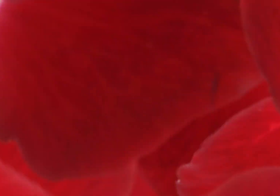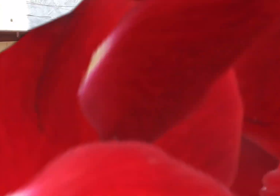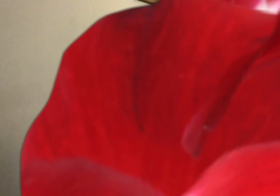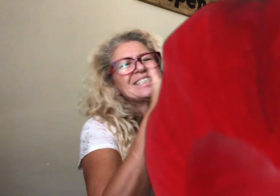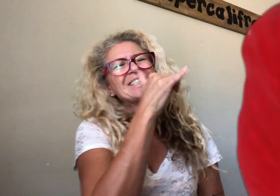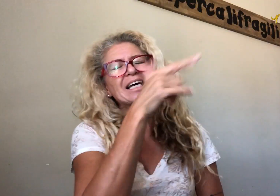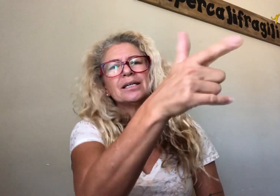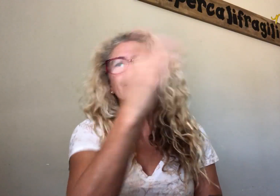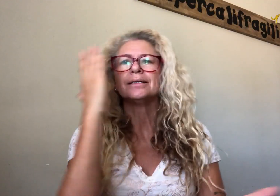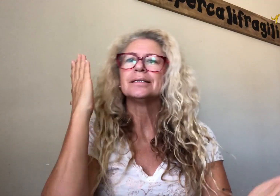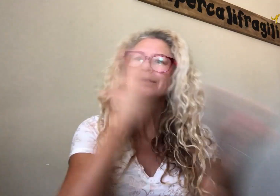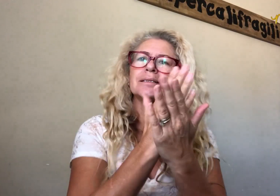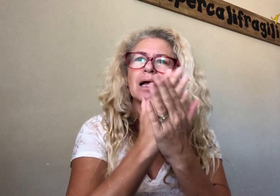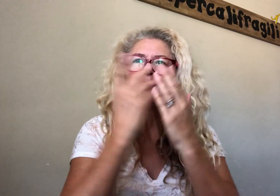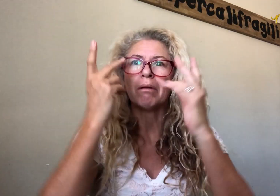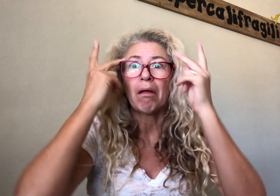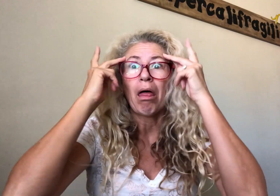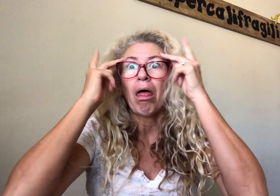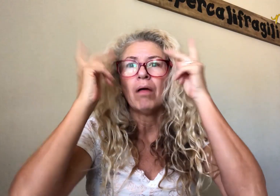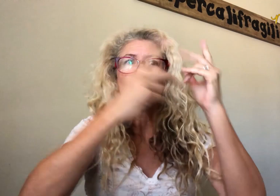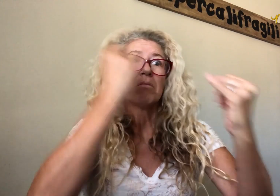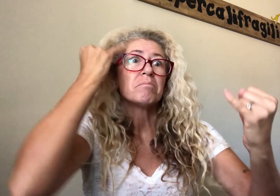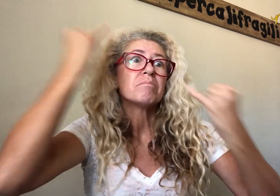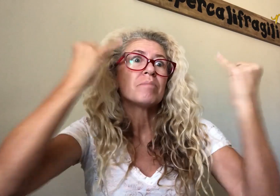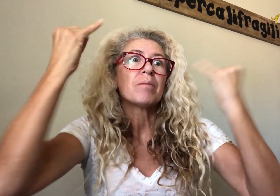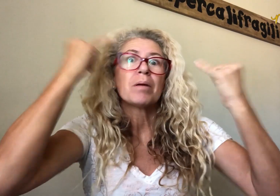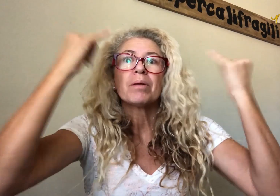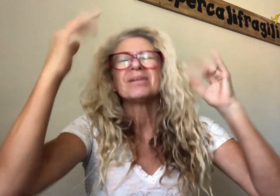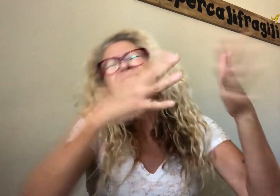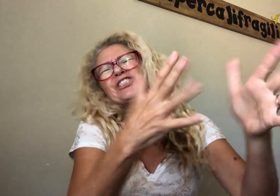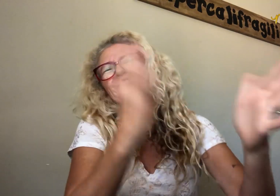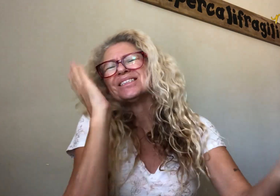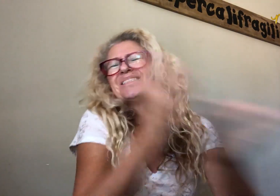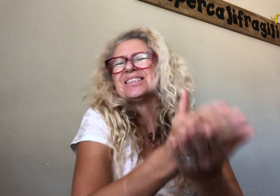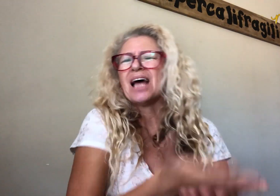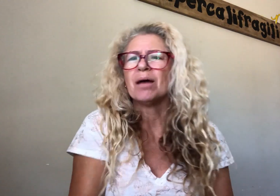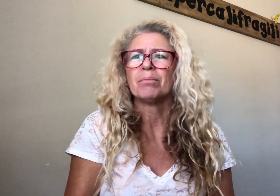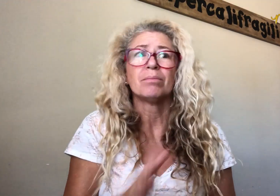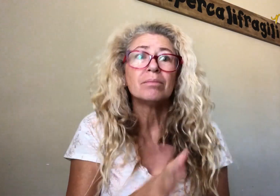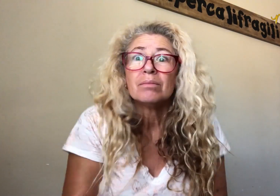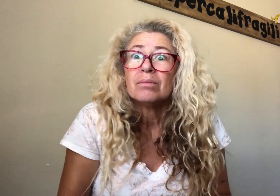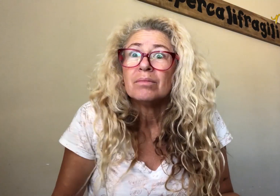"Oh stop, you're being paranoid", or "it's all in your head."